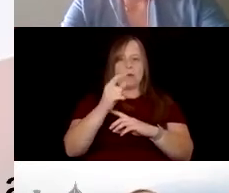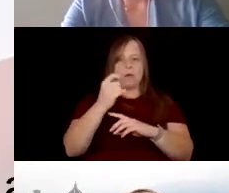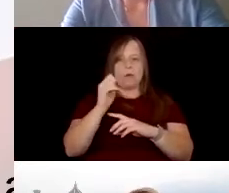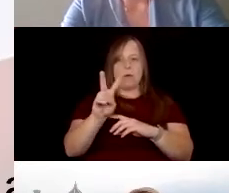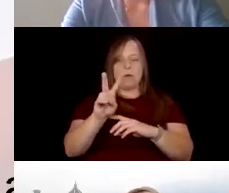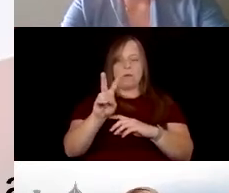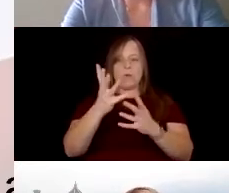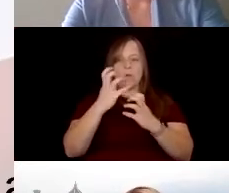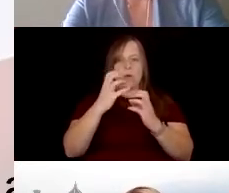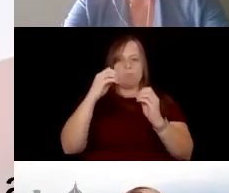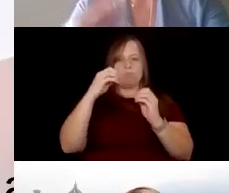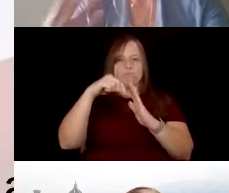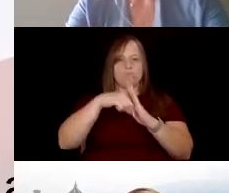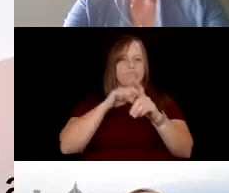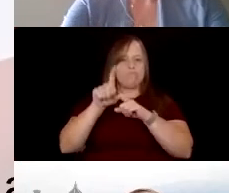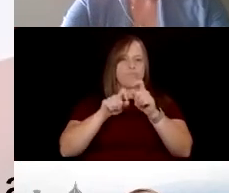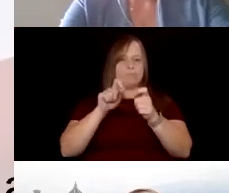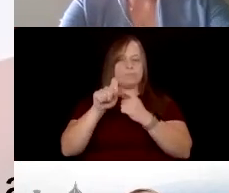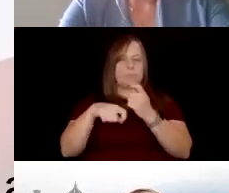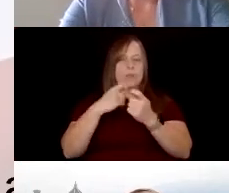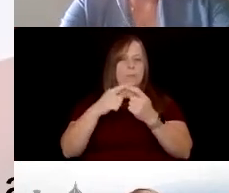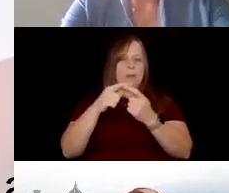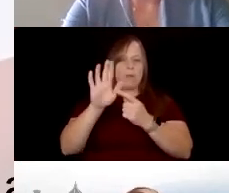if you want to ask specifically about your case.